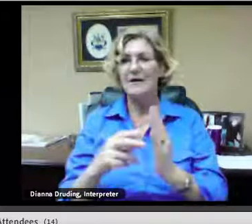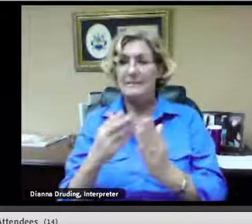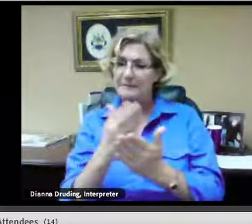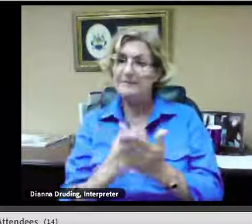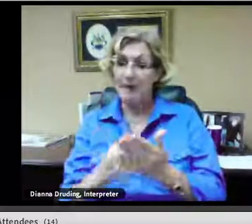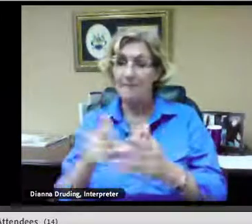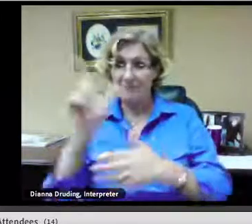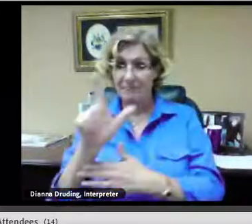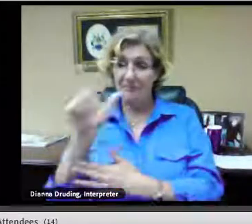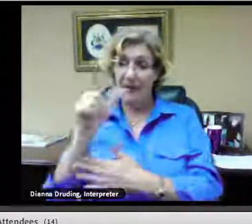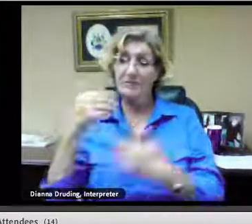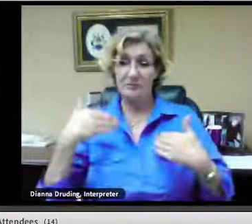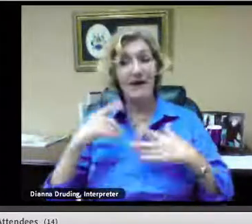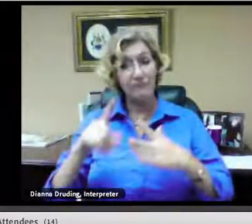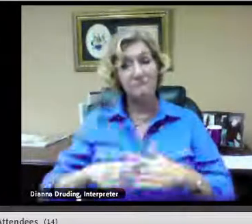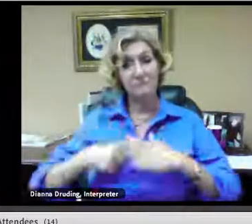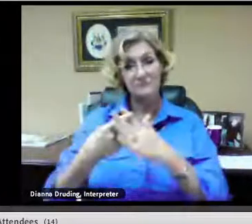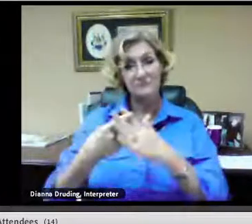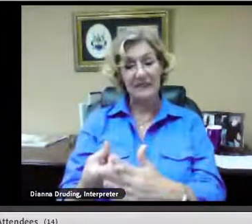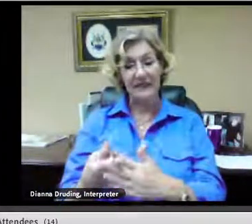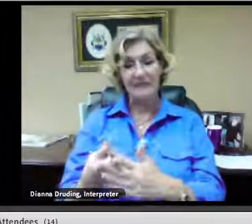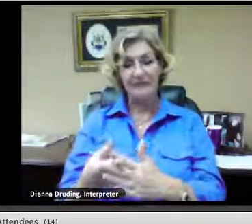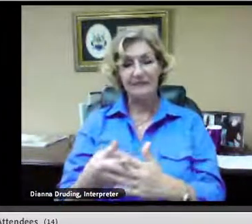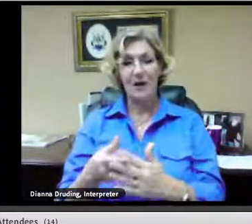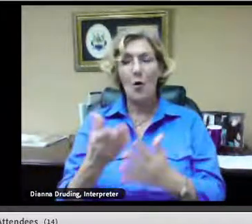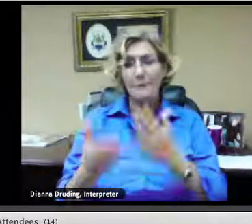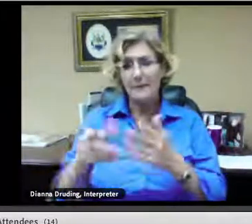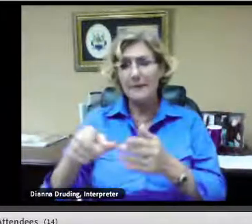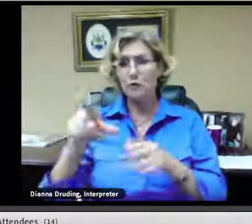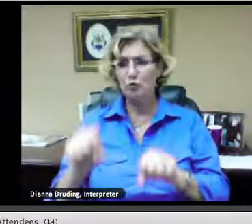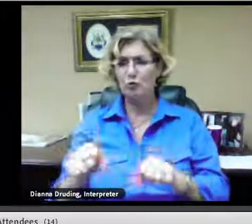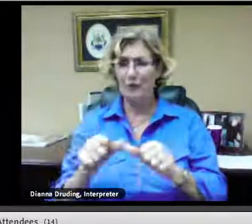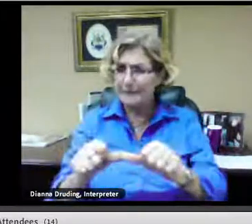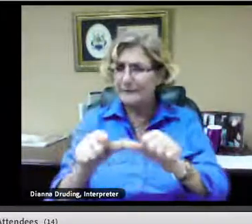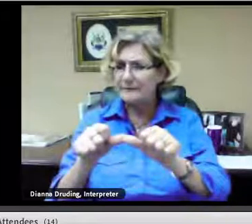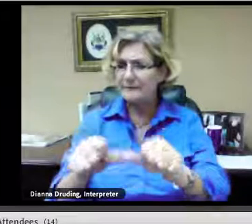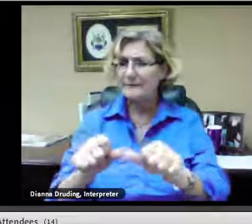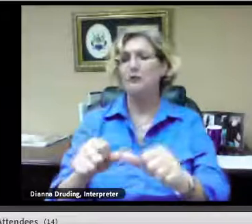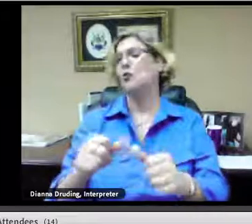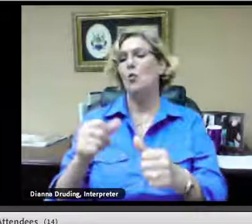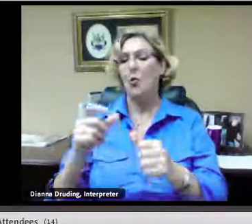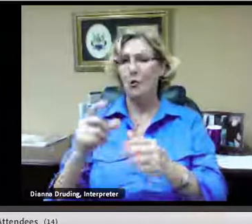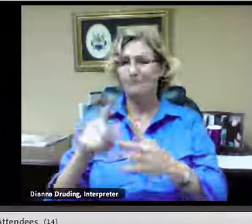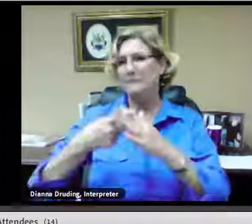or maybe where you can continue or begin conversations about accessibility at your libraries.